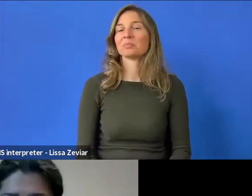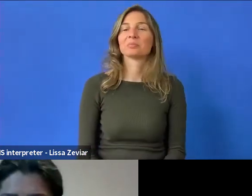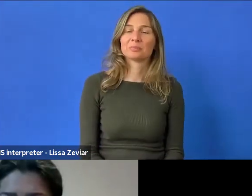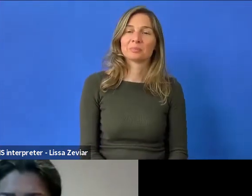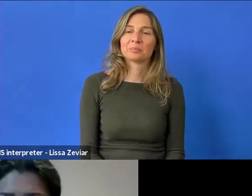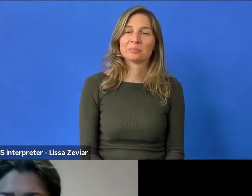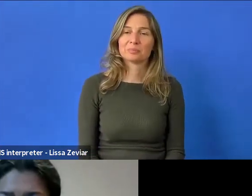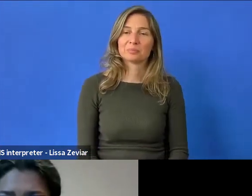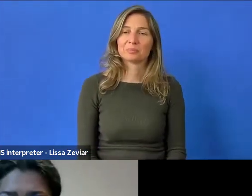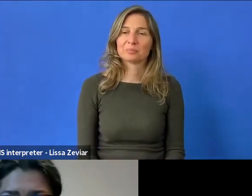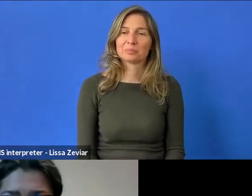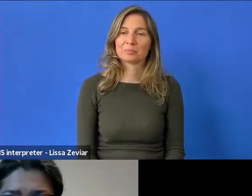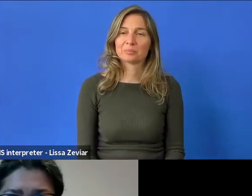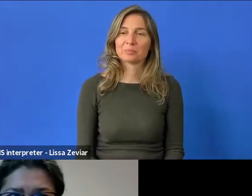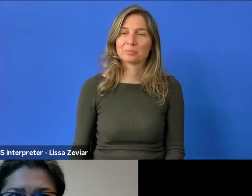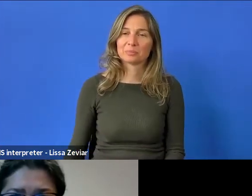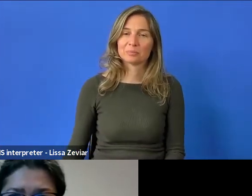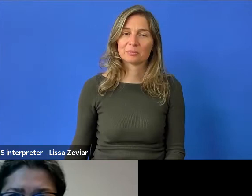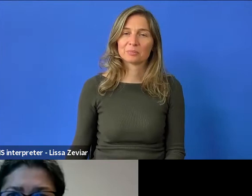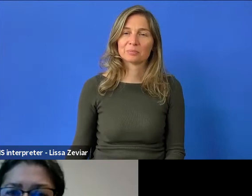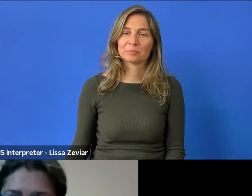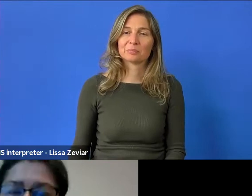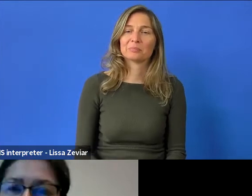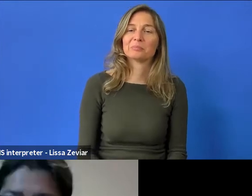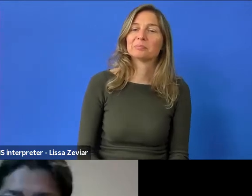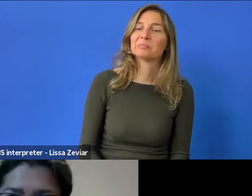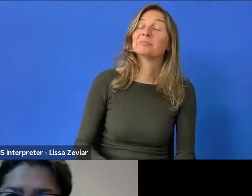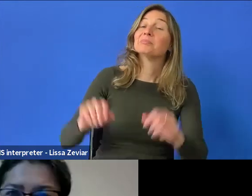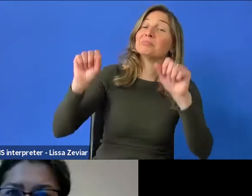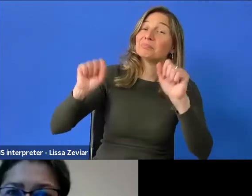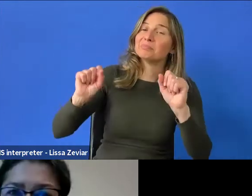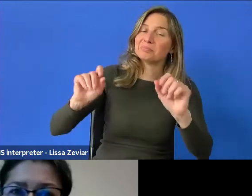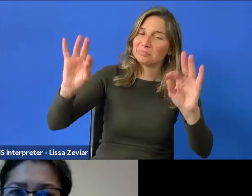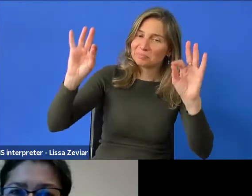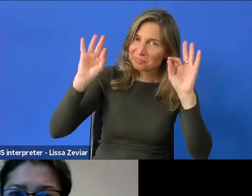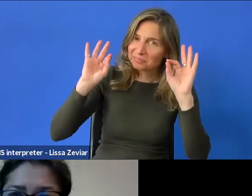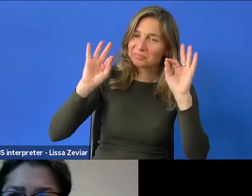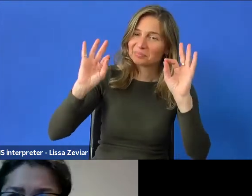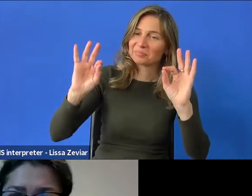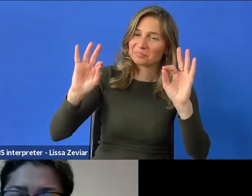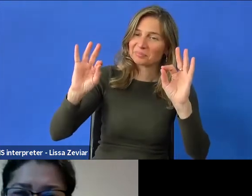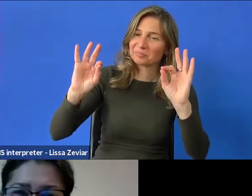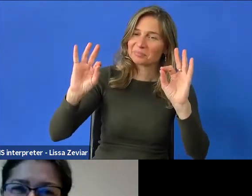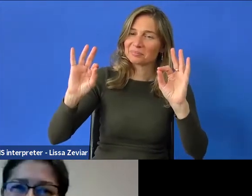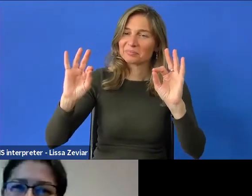Yes? RAQUEL: Yes, perfectly. Thank you. Thank you very much for the feedback